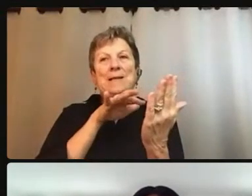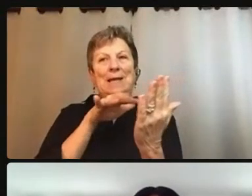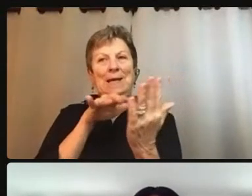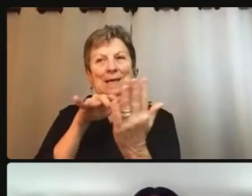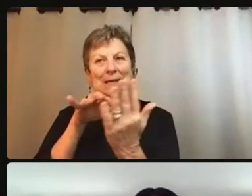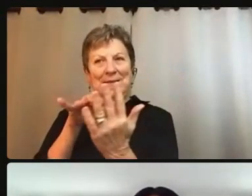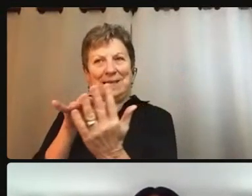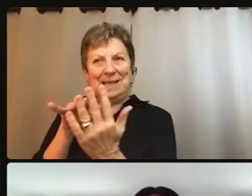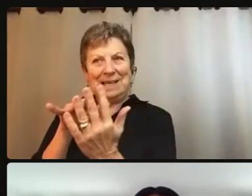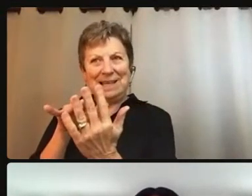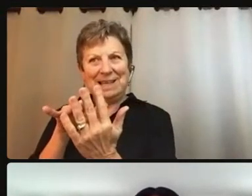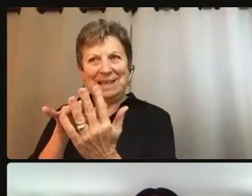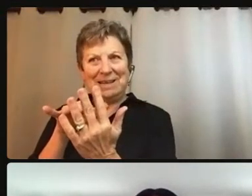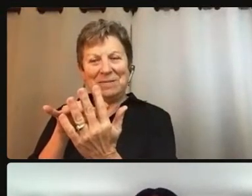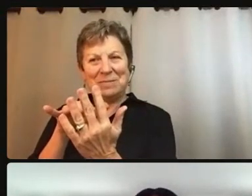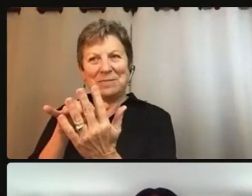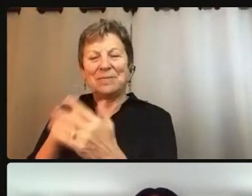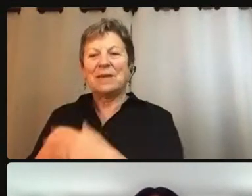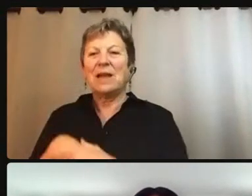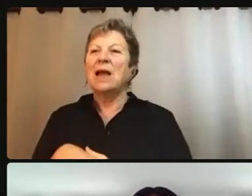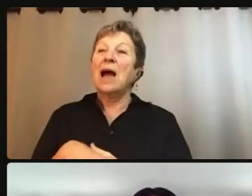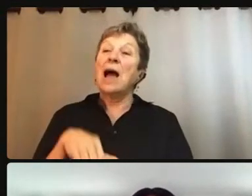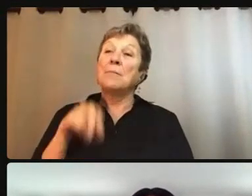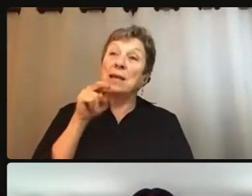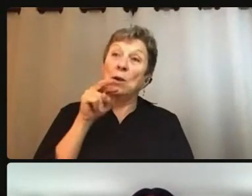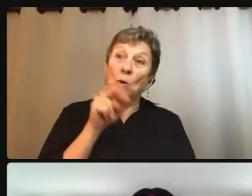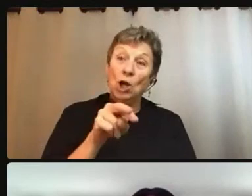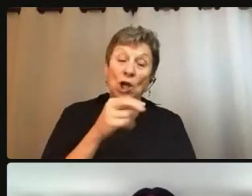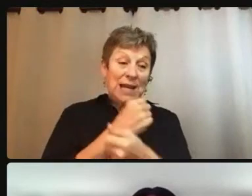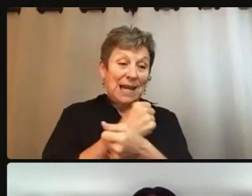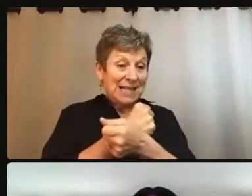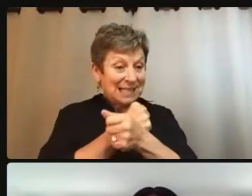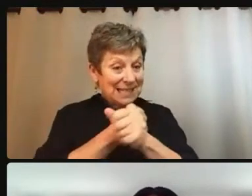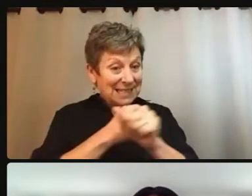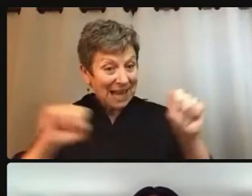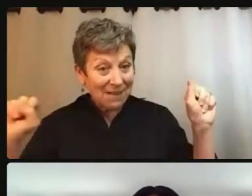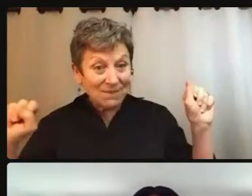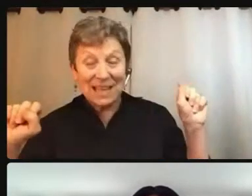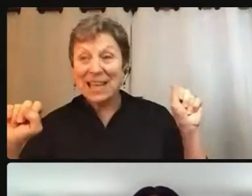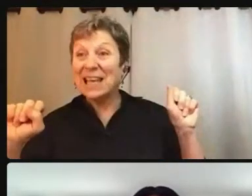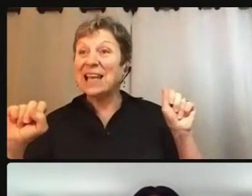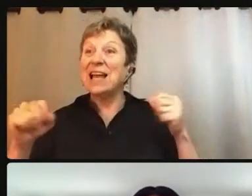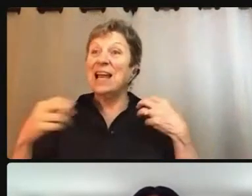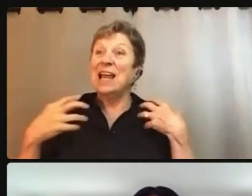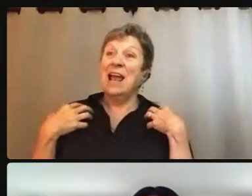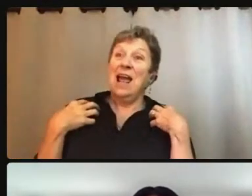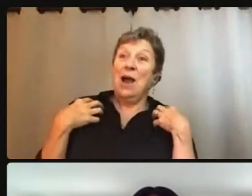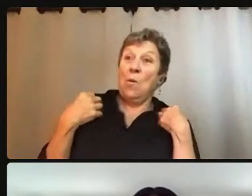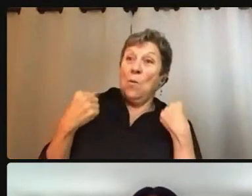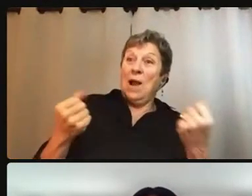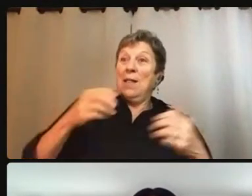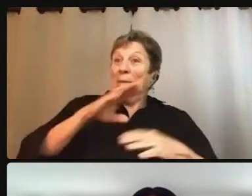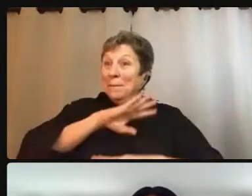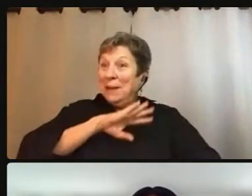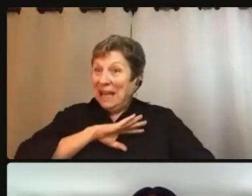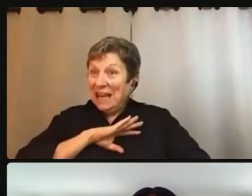,THAT INFORMATION WE NEED TO LIKE VERY CAREFUL WE STUDY IT